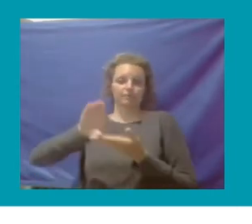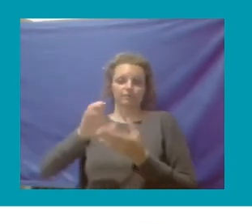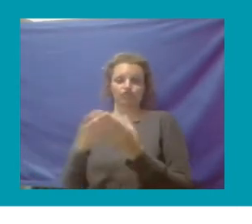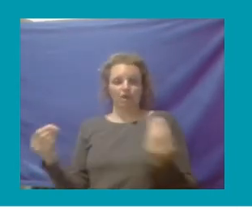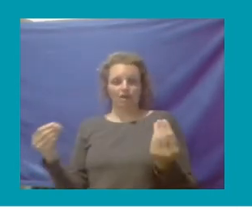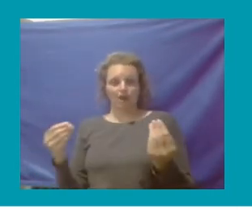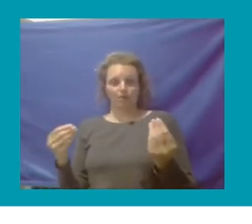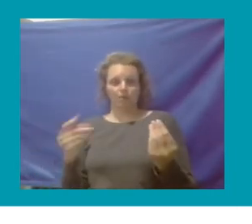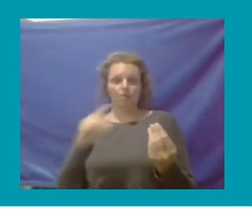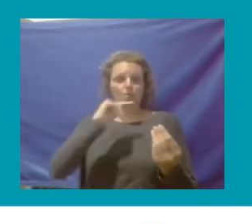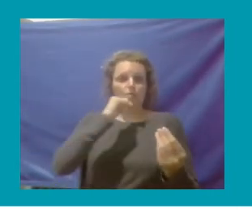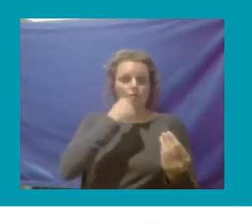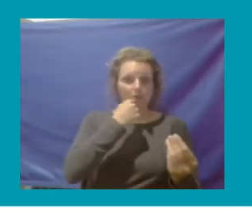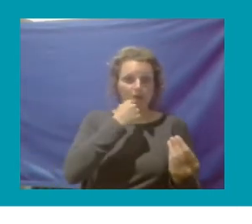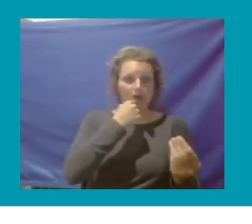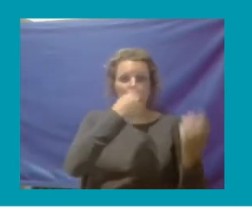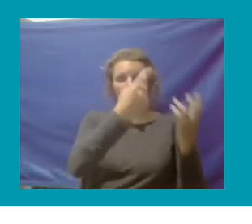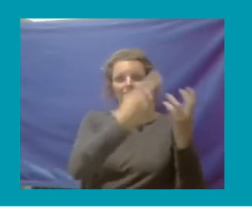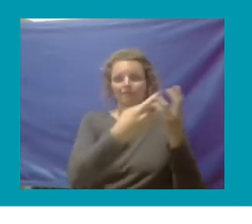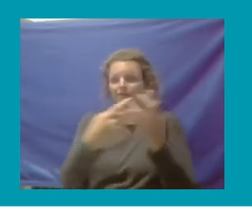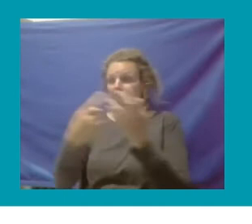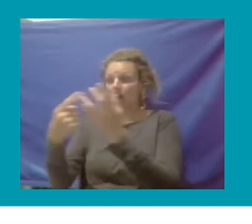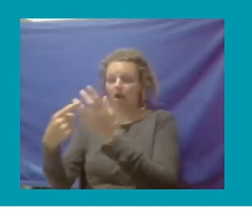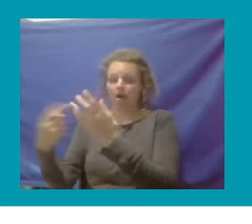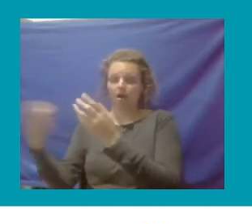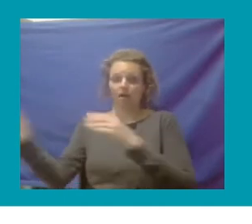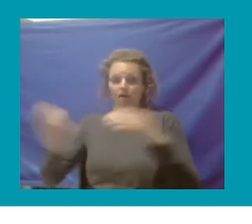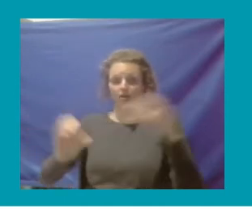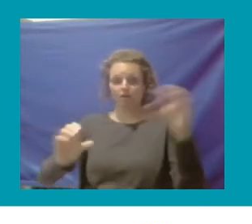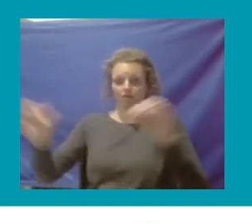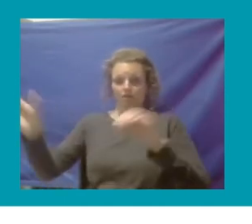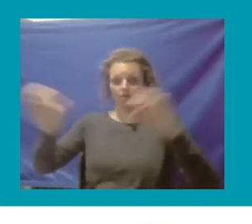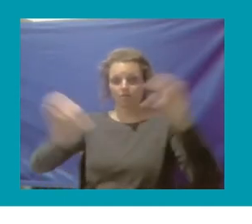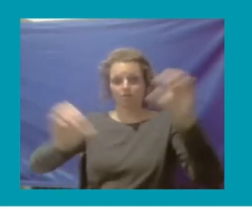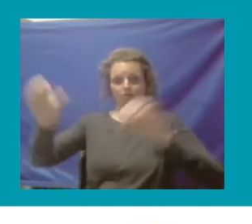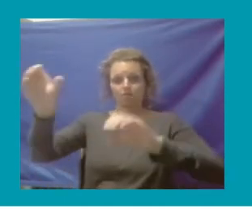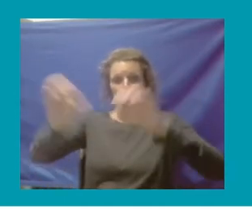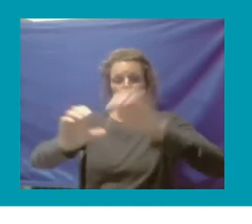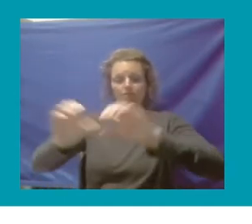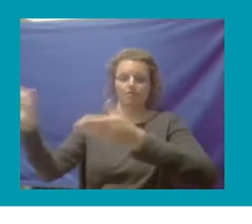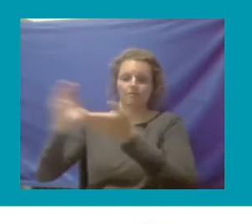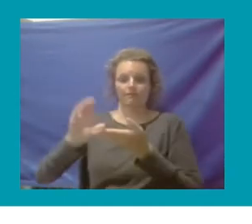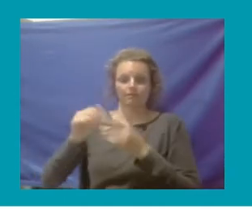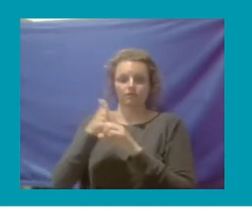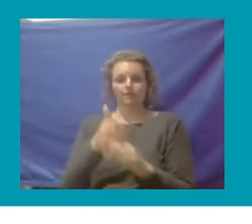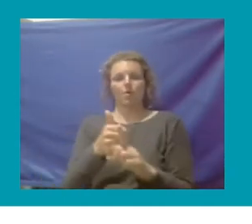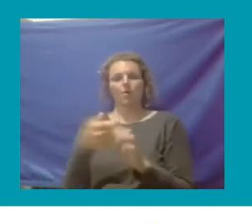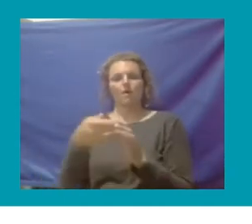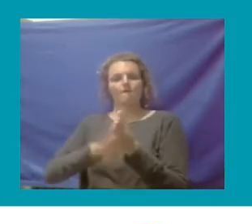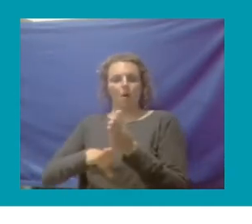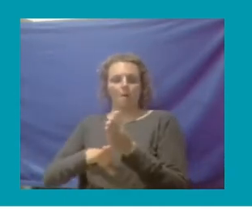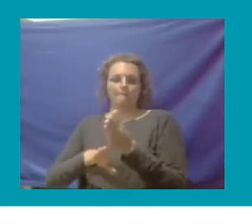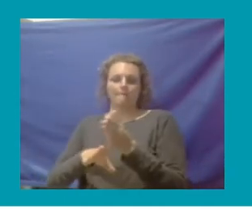income from the services that we sell employers. We will never ever charge candidates for the services that we offer